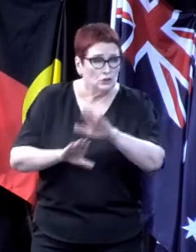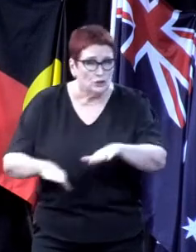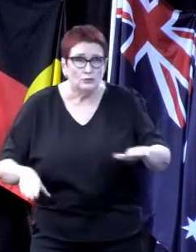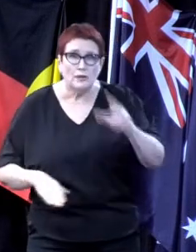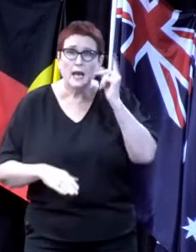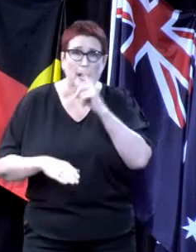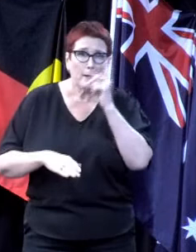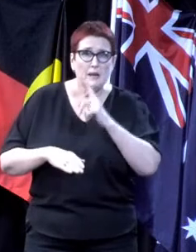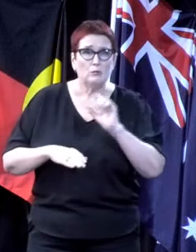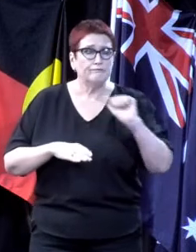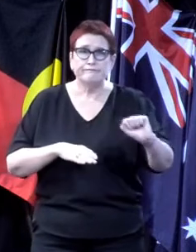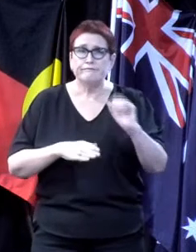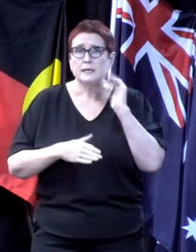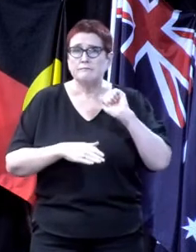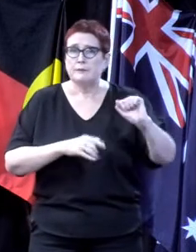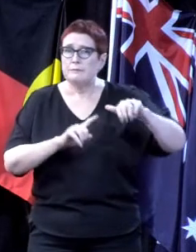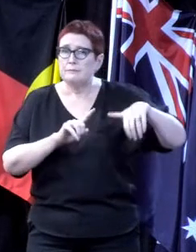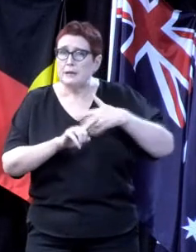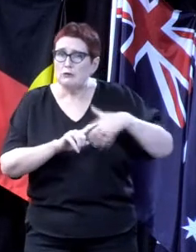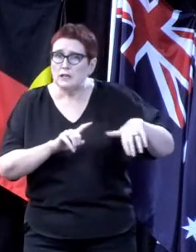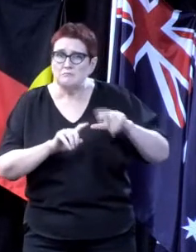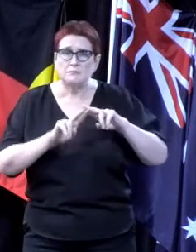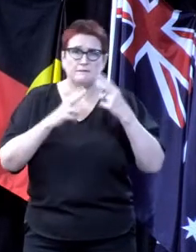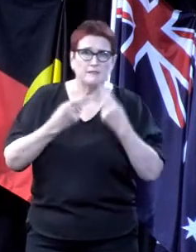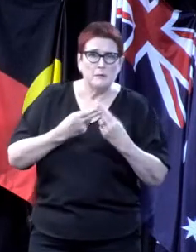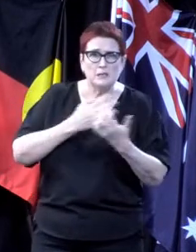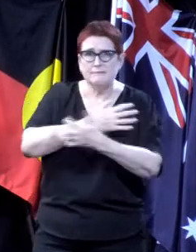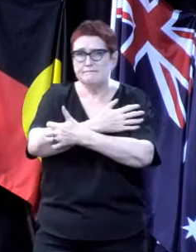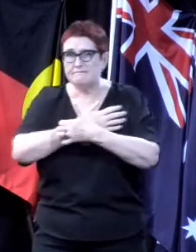and family backgrounds and of all identities and abilities